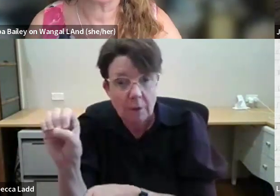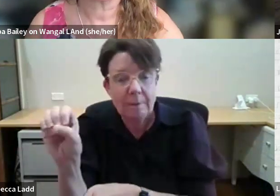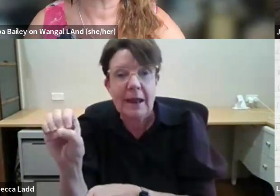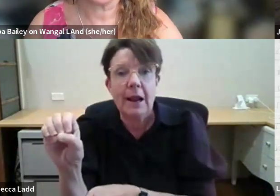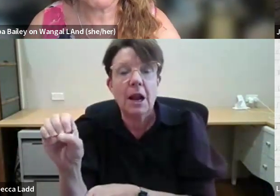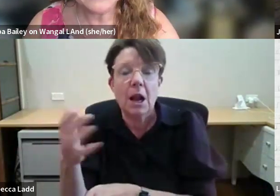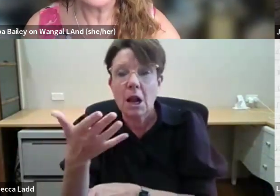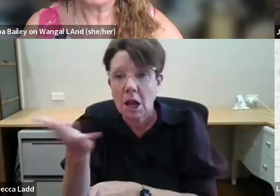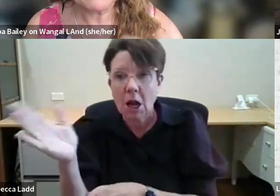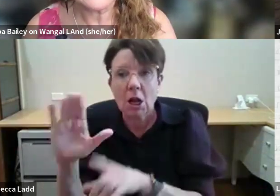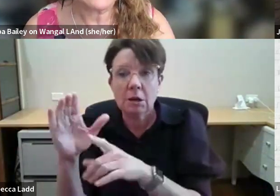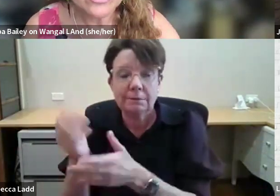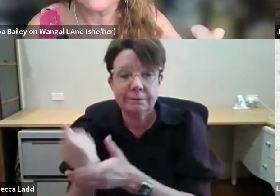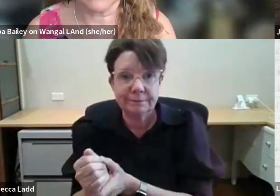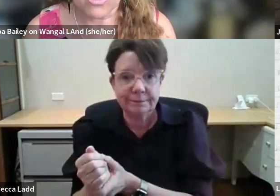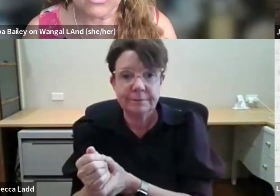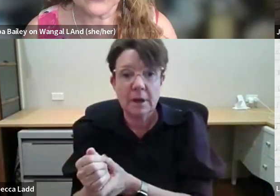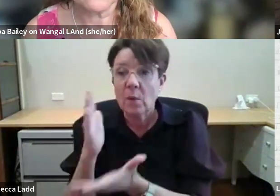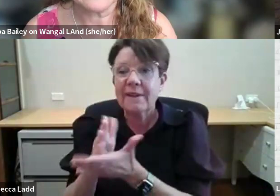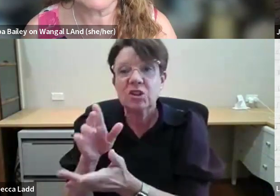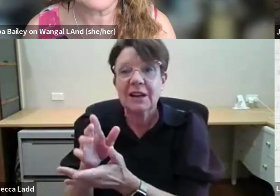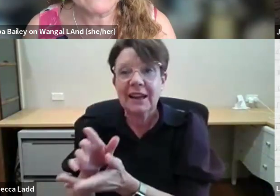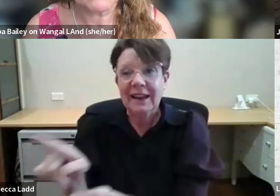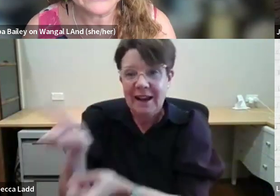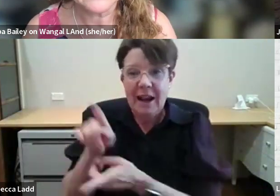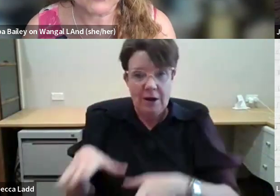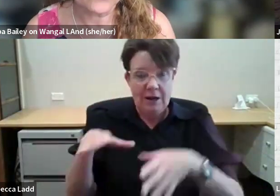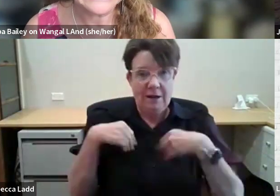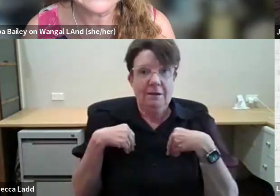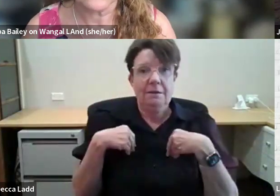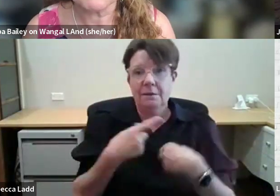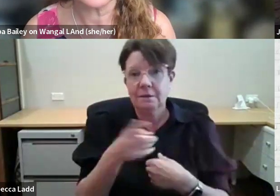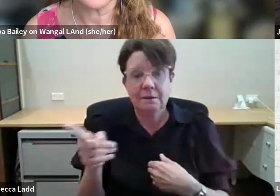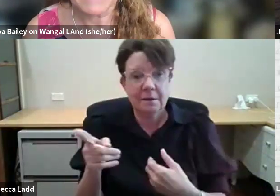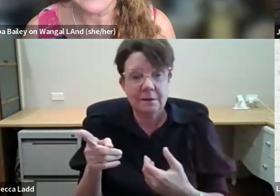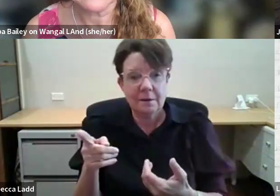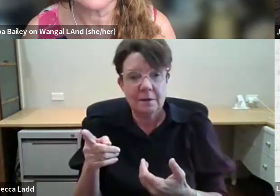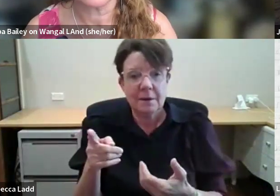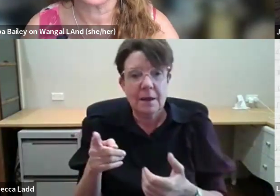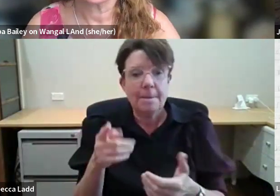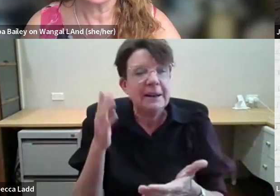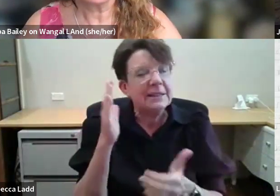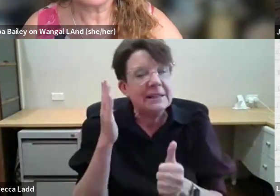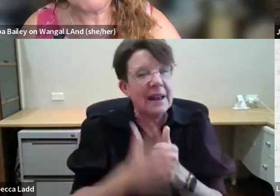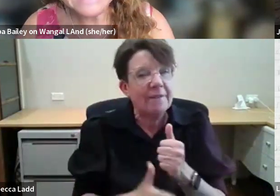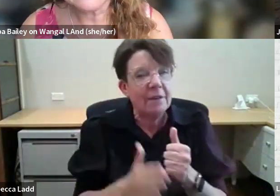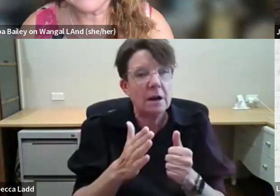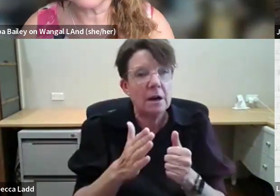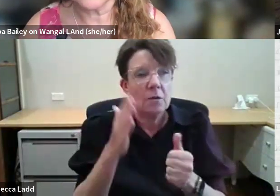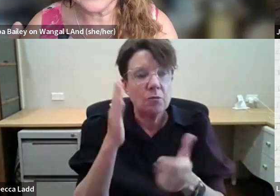really grown here or been unpacked here, so for me, that is why looking to First Nations governance and leadership in that space